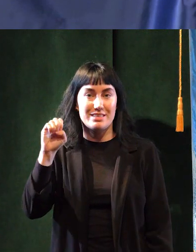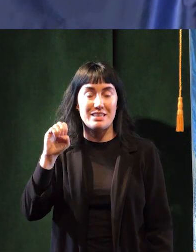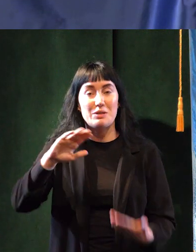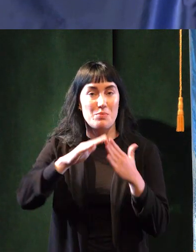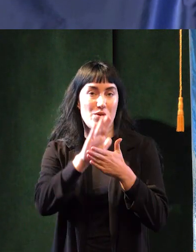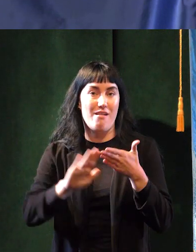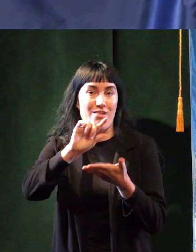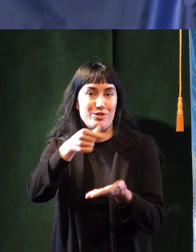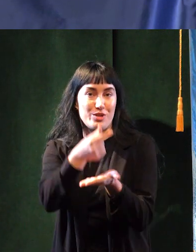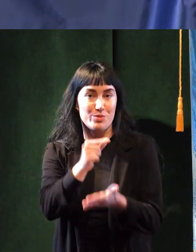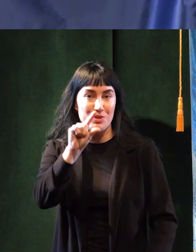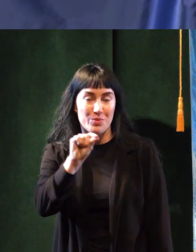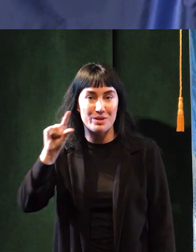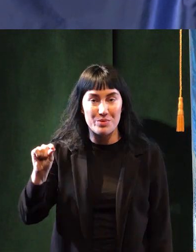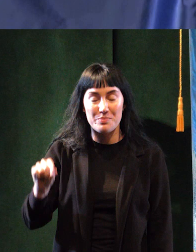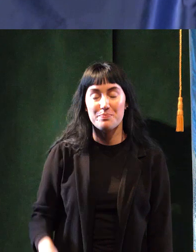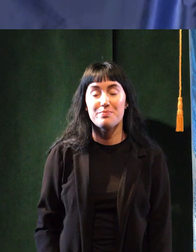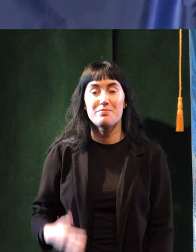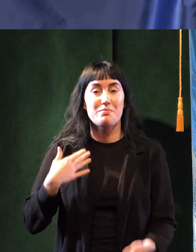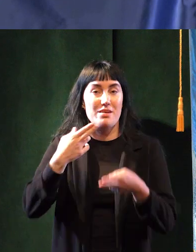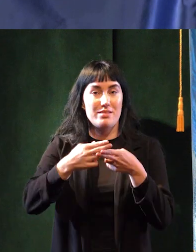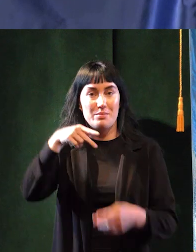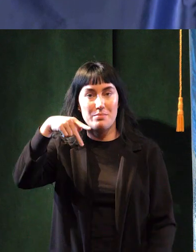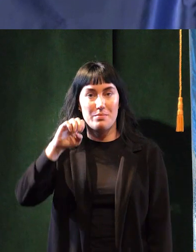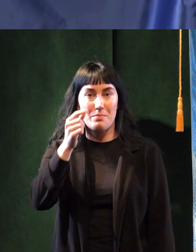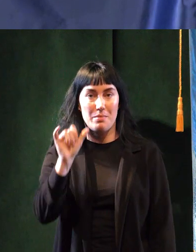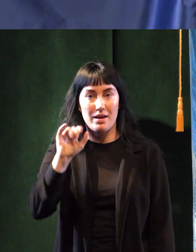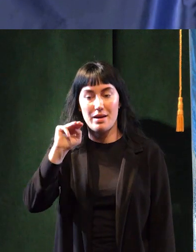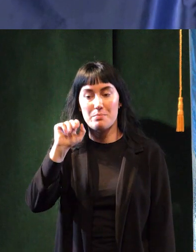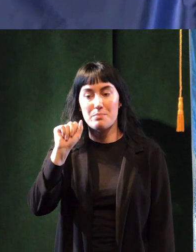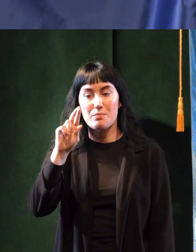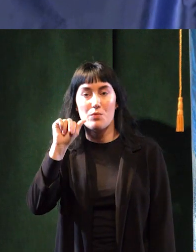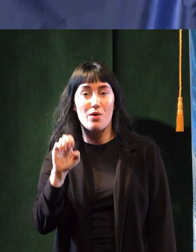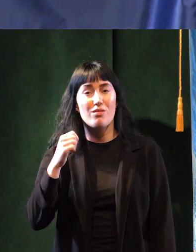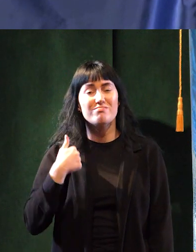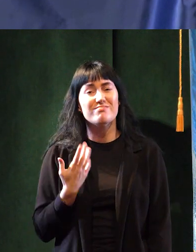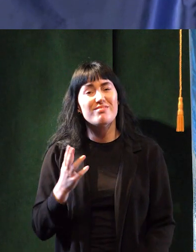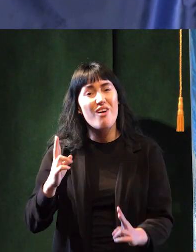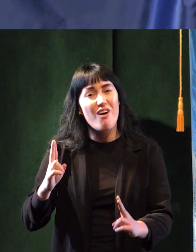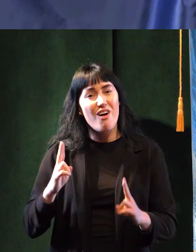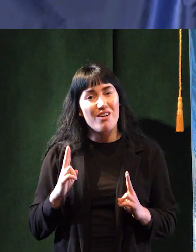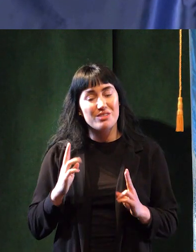2020 my name is Peggy Marone and I am honored and humbled to be here today to